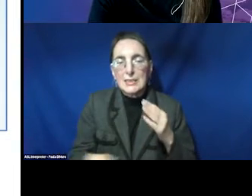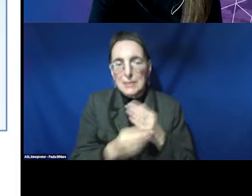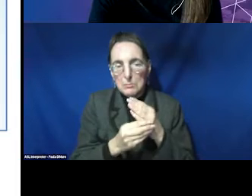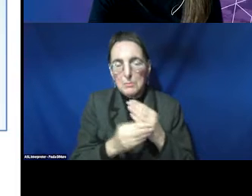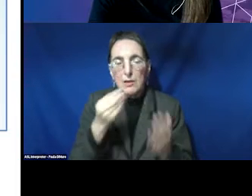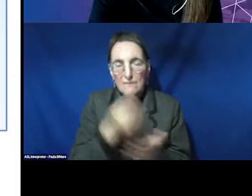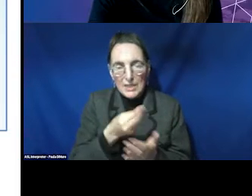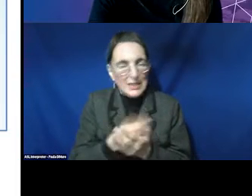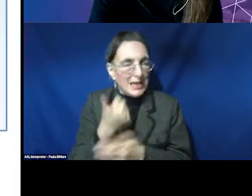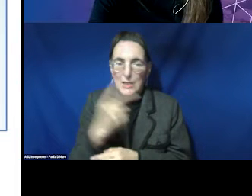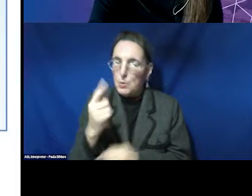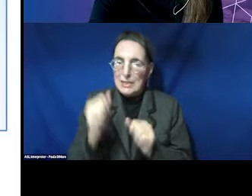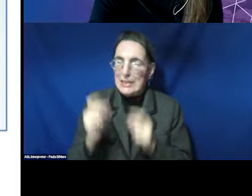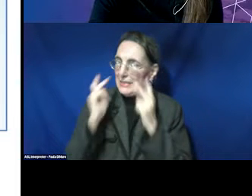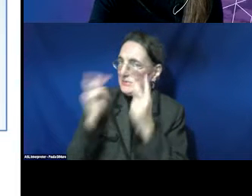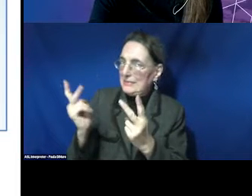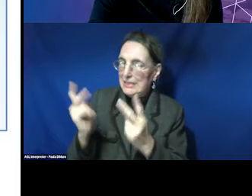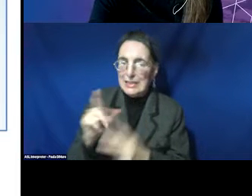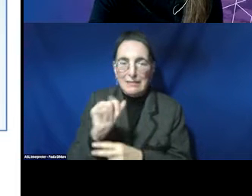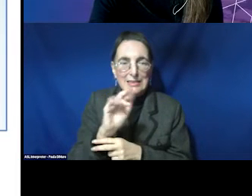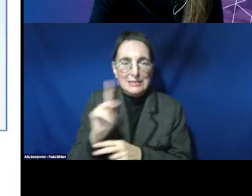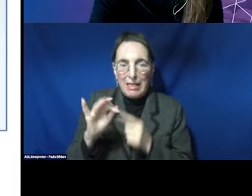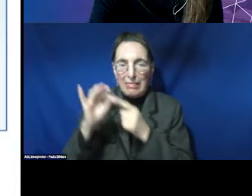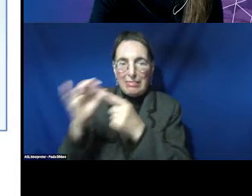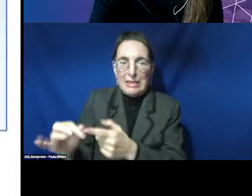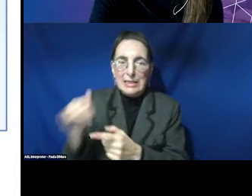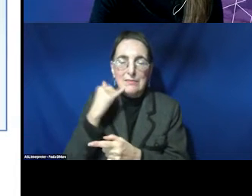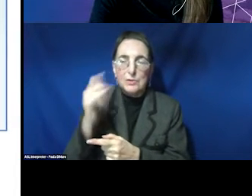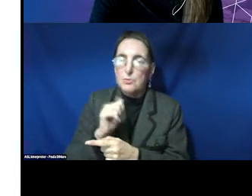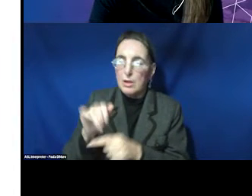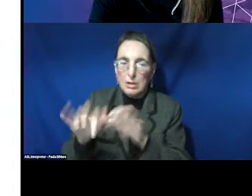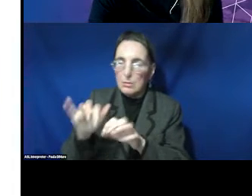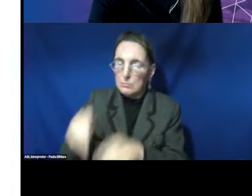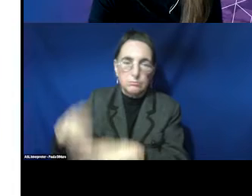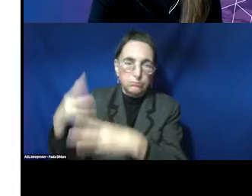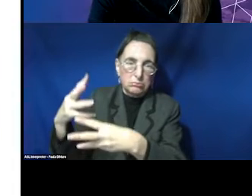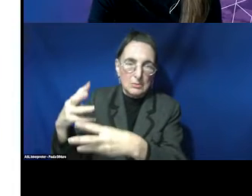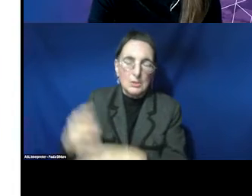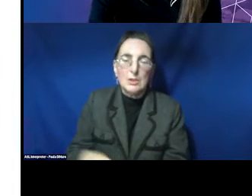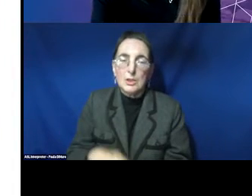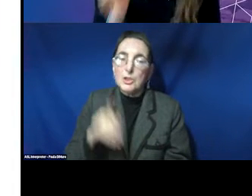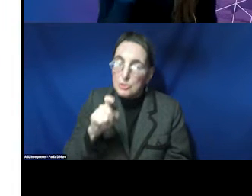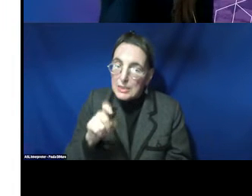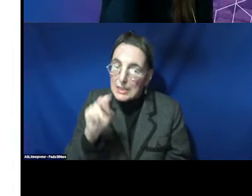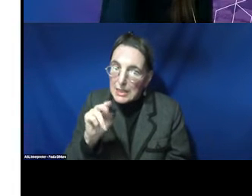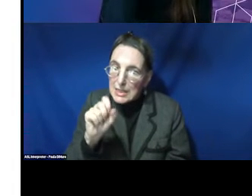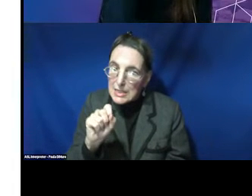And this is a link to it if you just wanted to go straight to it. You do need an NSF ID to access it.